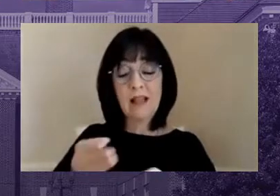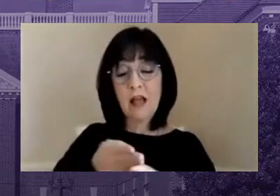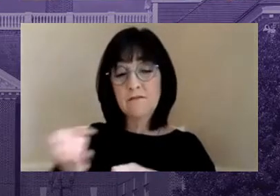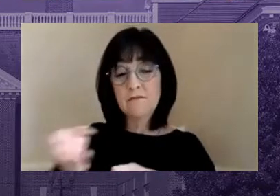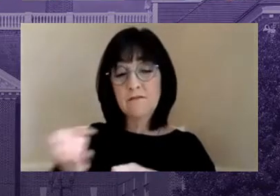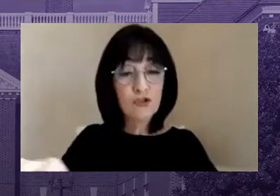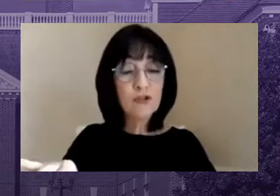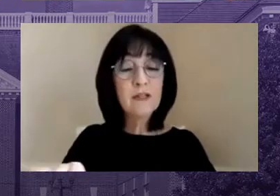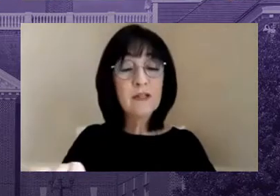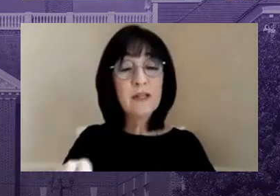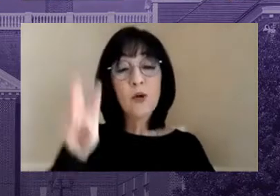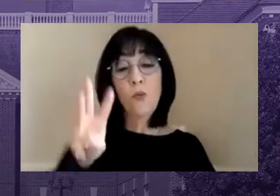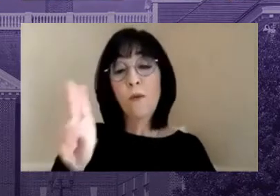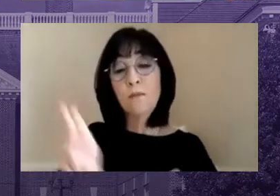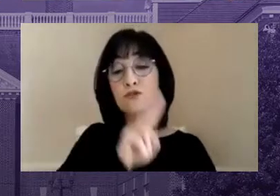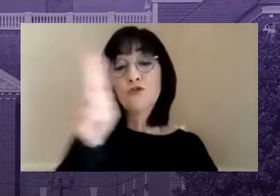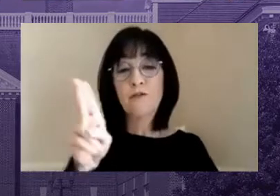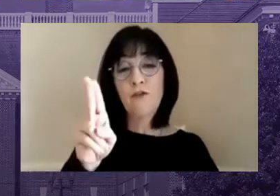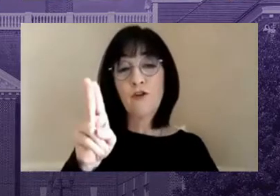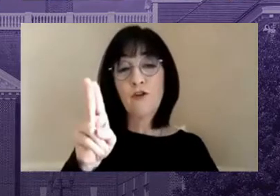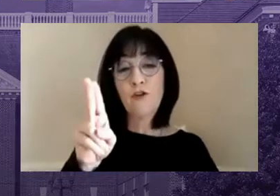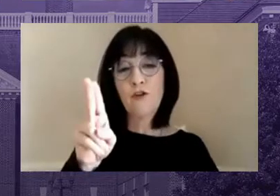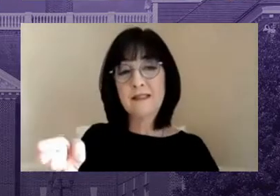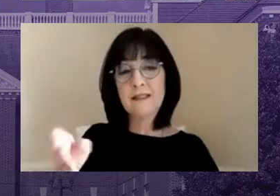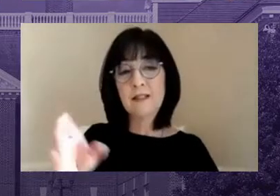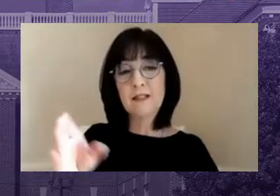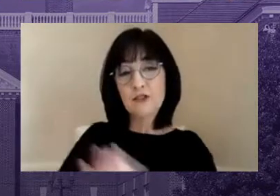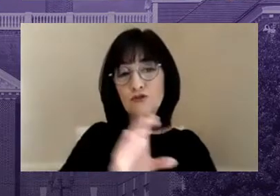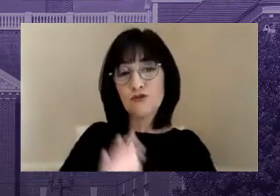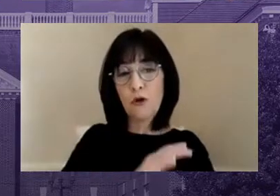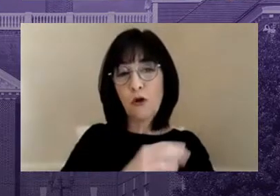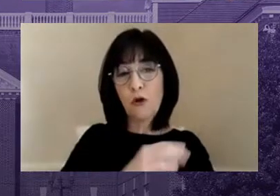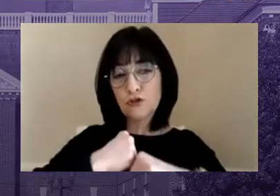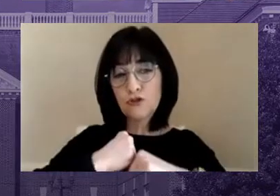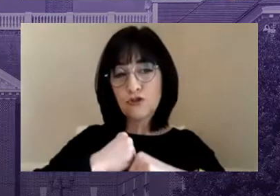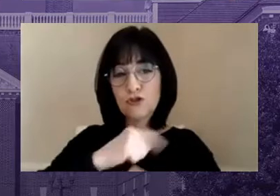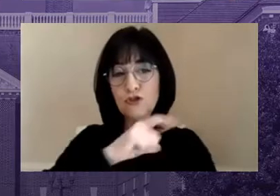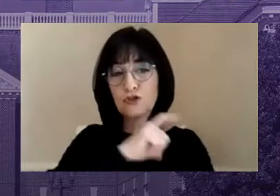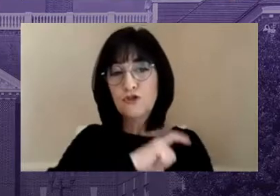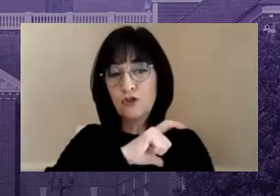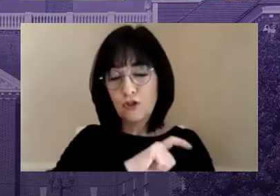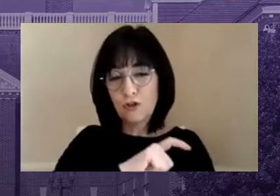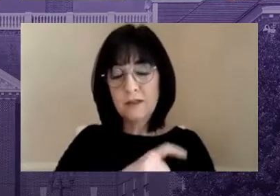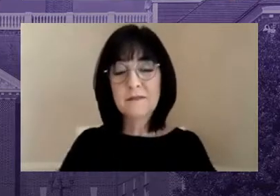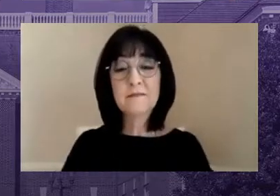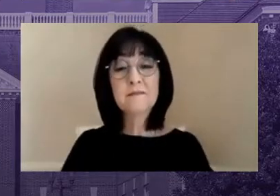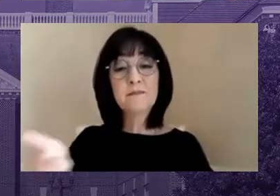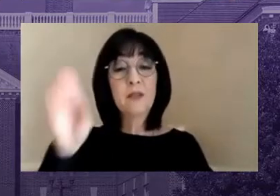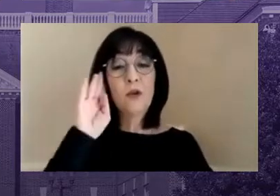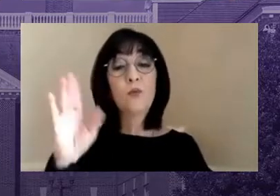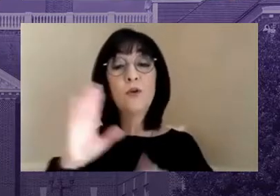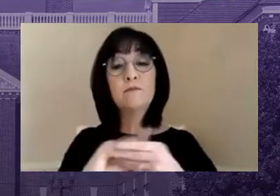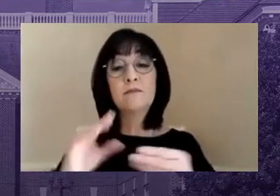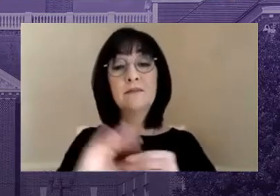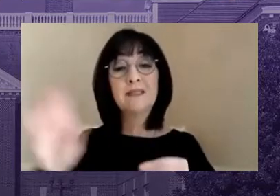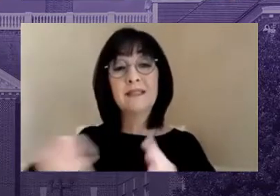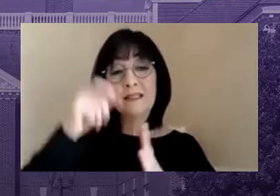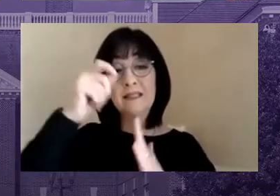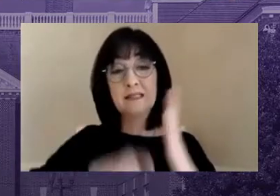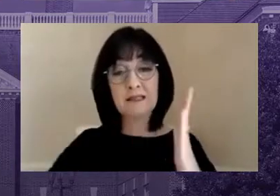Joe is on Zoom and he will be reciting his essay submitted with his scholarship application, which